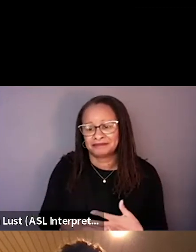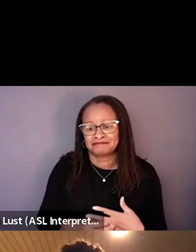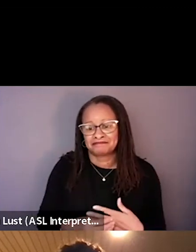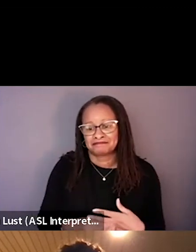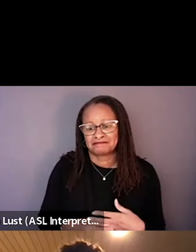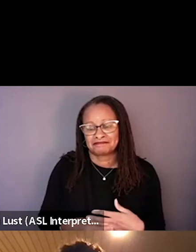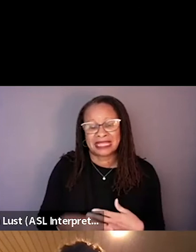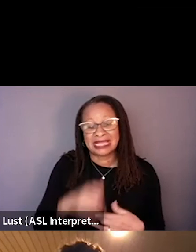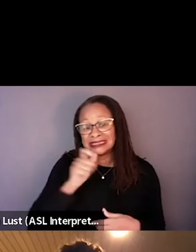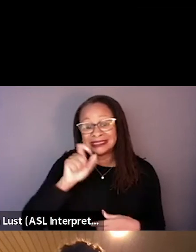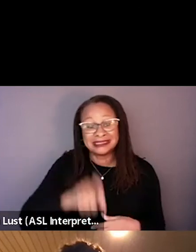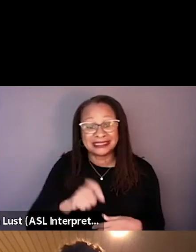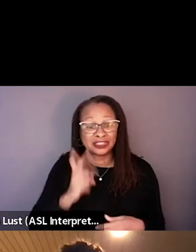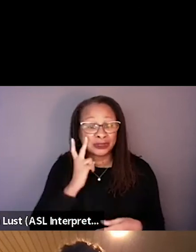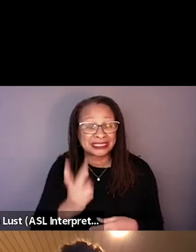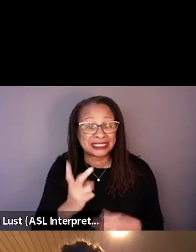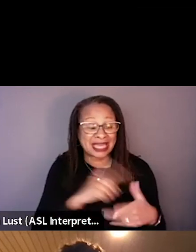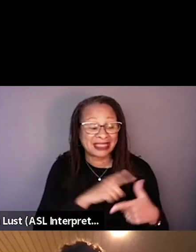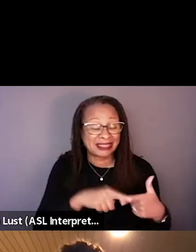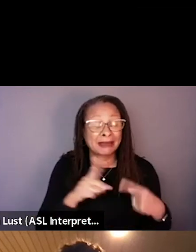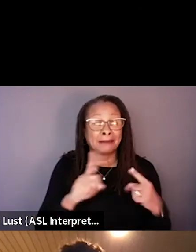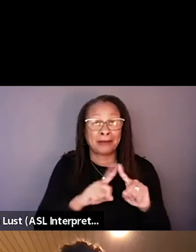necessarily see back then, but when I saw it on a screen,